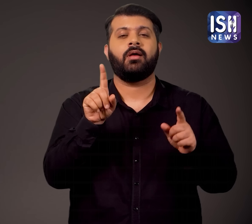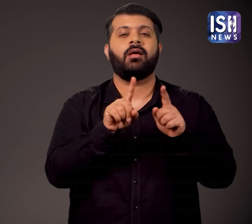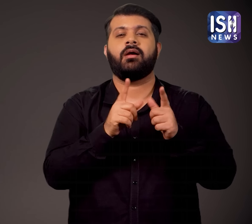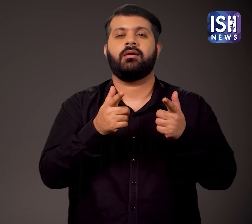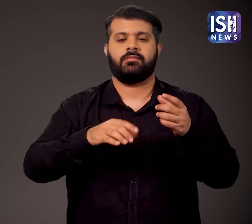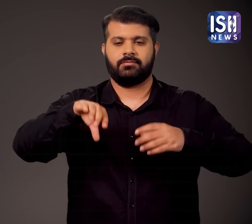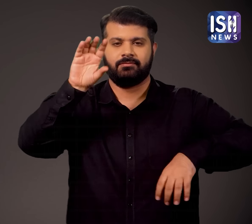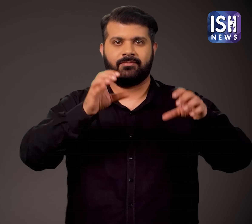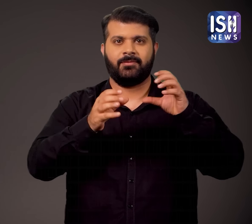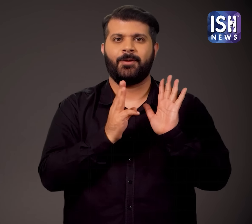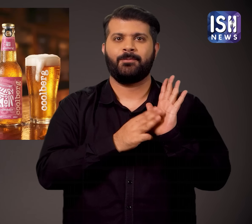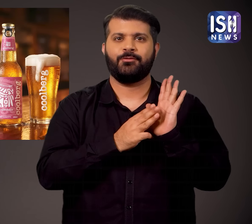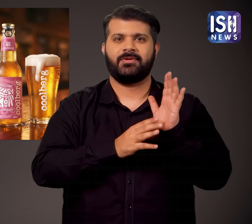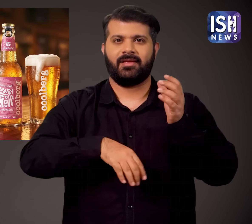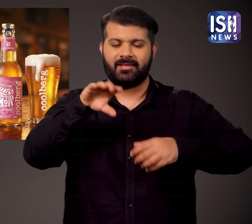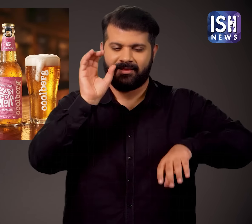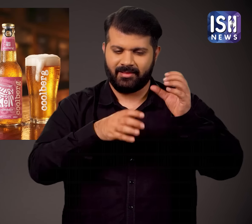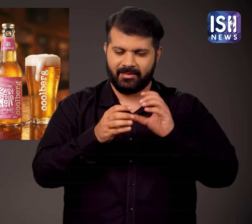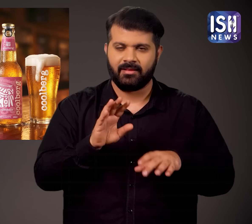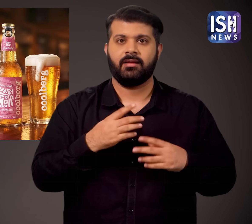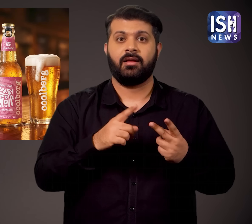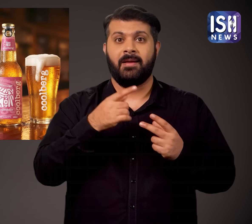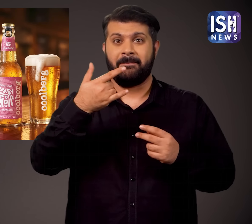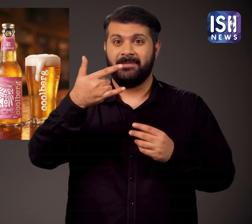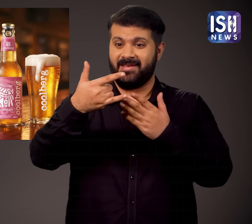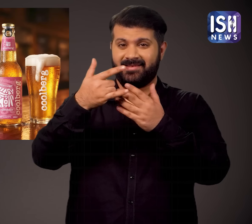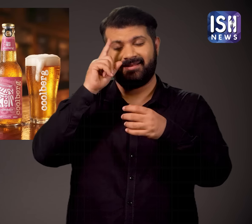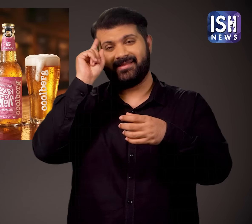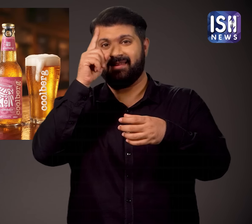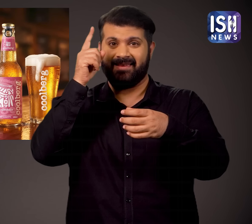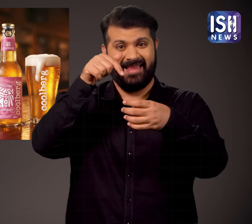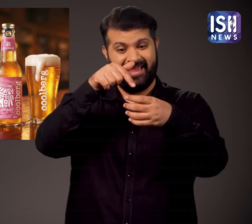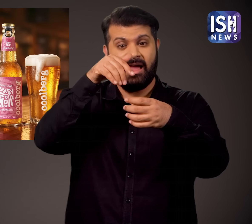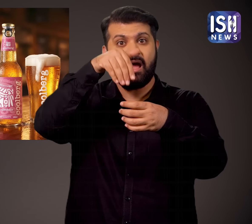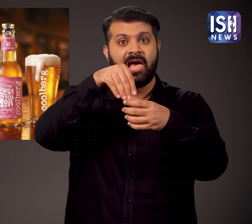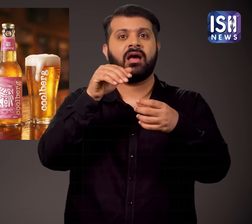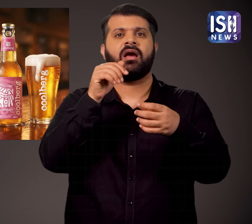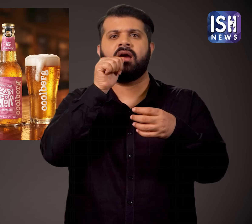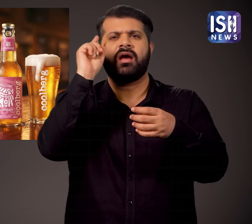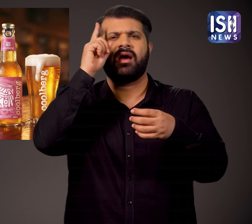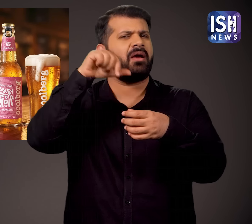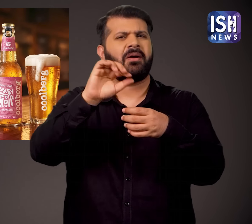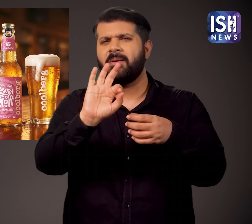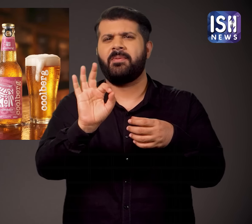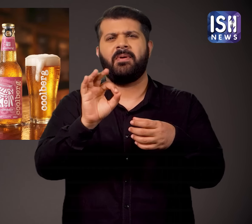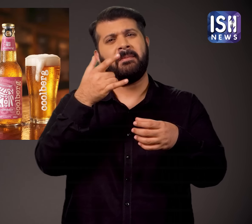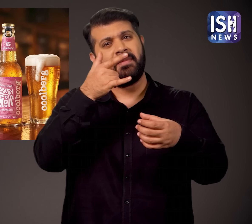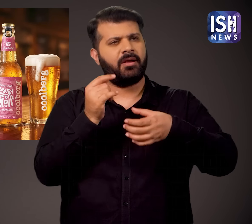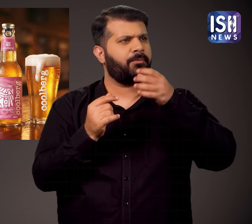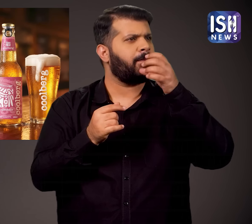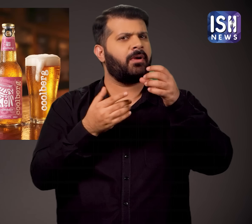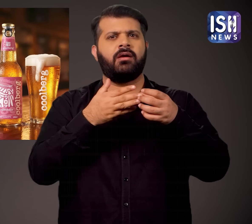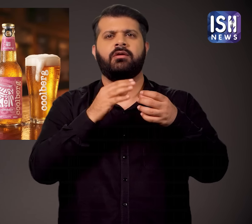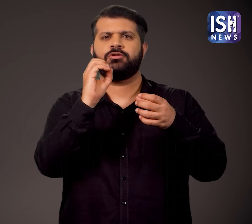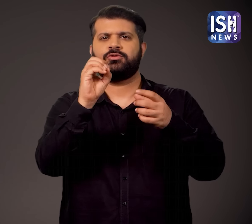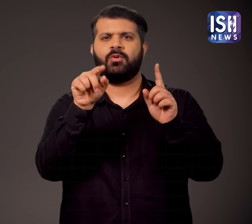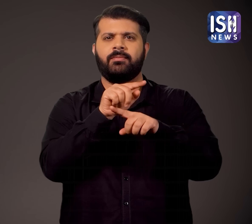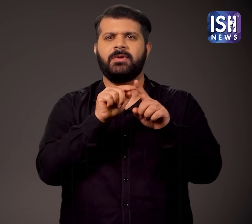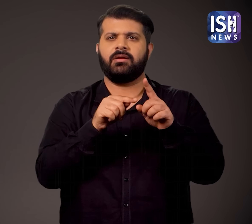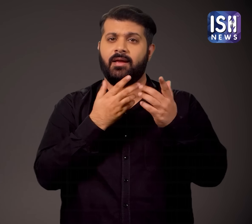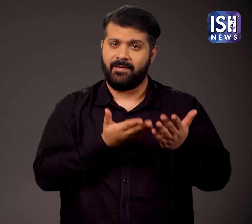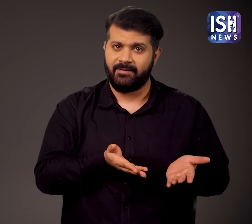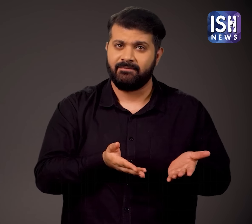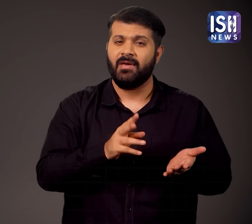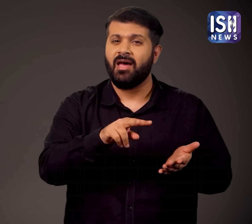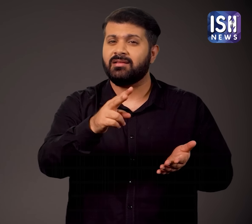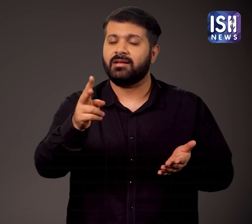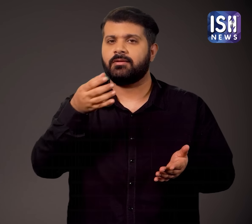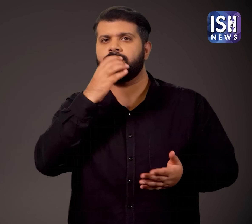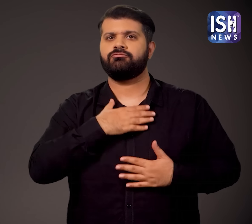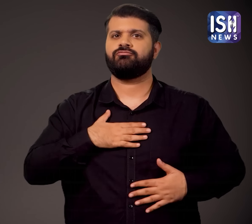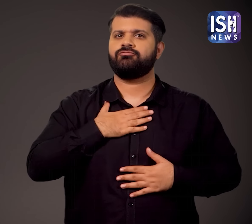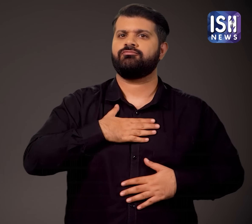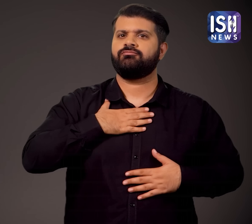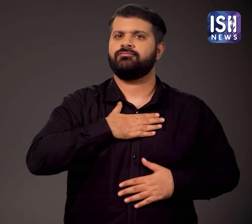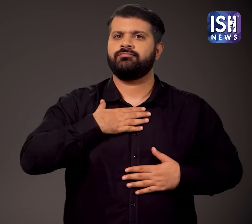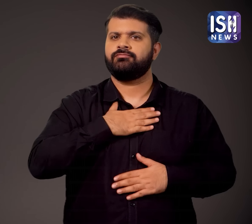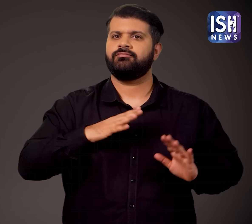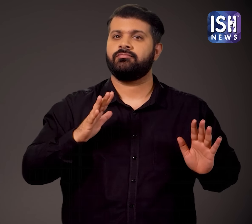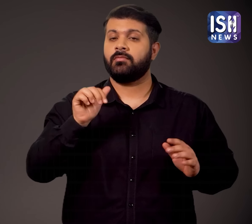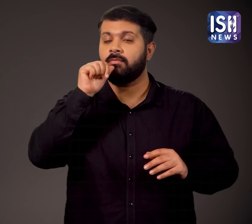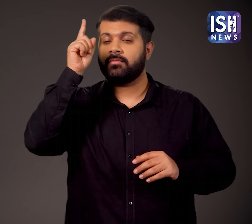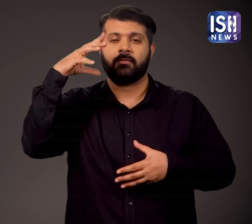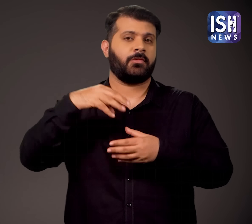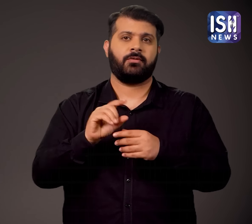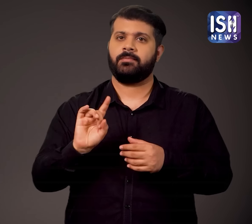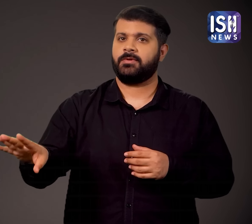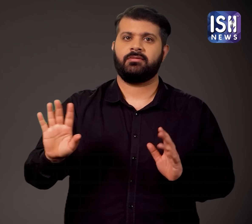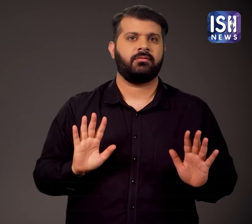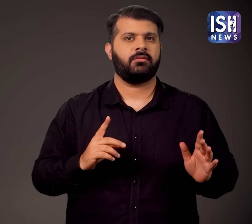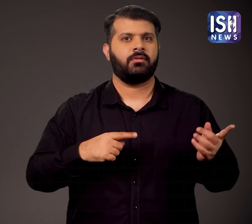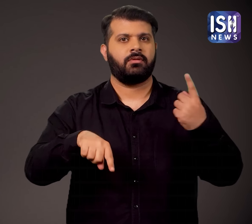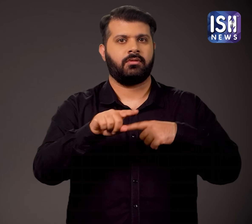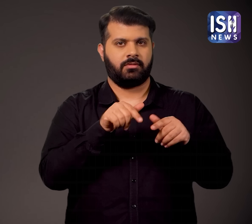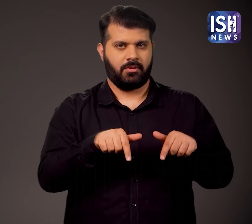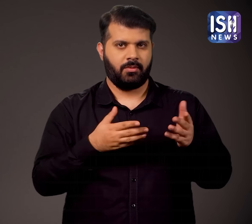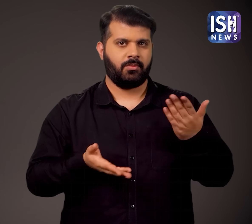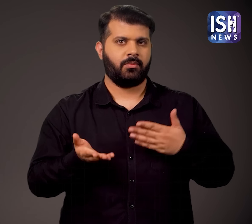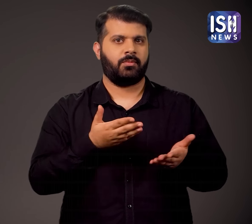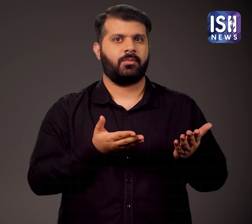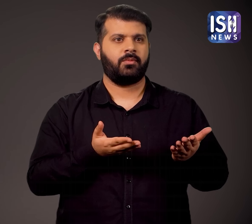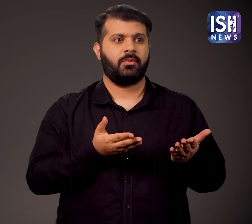like mocktails, zero-alcohol beer, and other drinks, allowing them to enjoy parties without drinking alcohol.